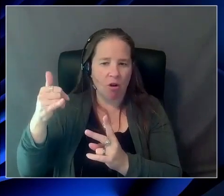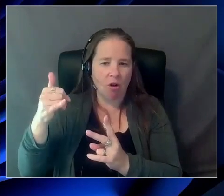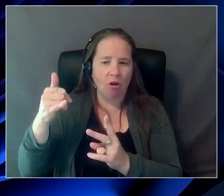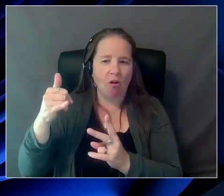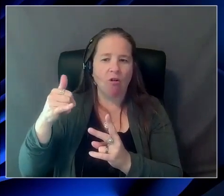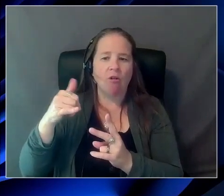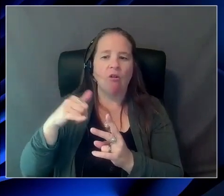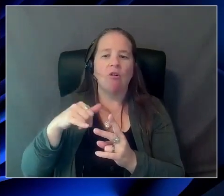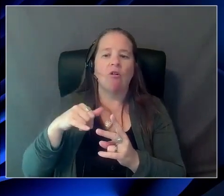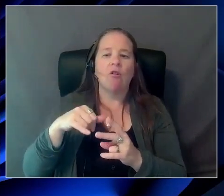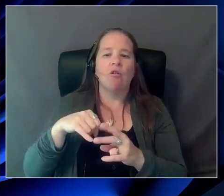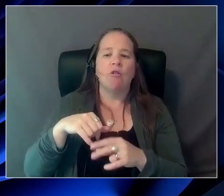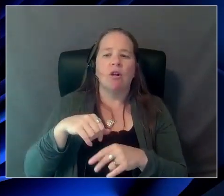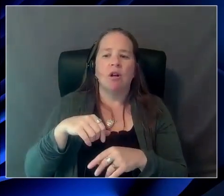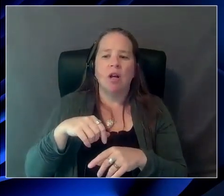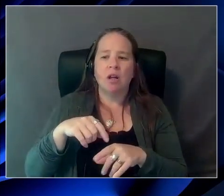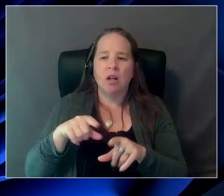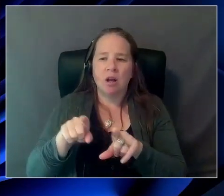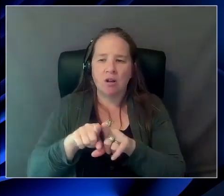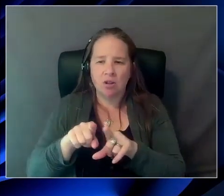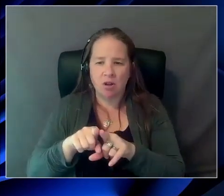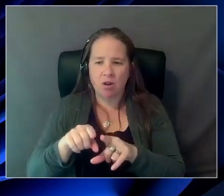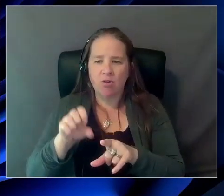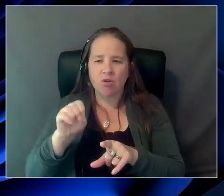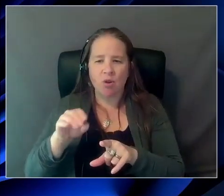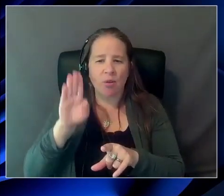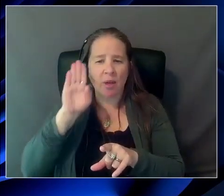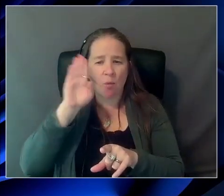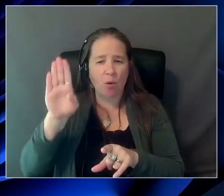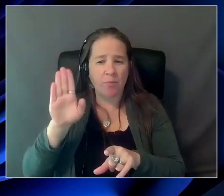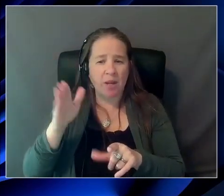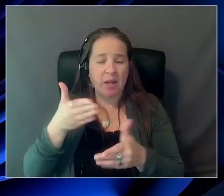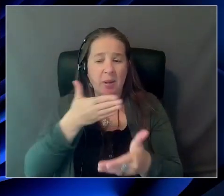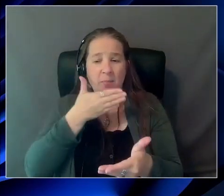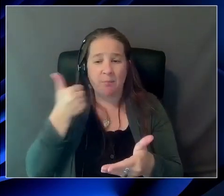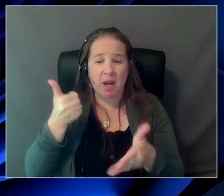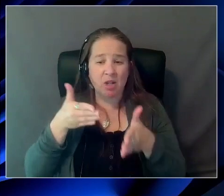800-936-5900 as well, and that would probably be the best way of.